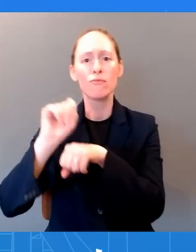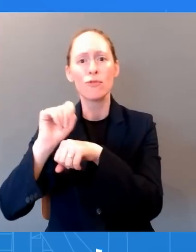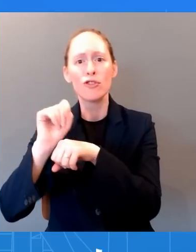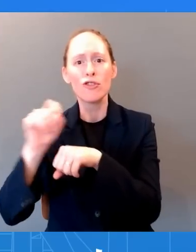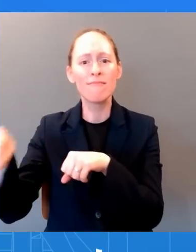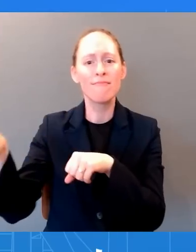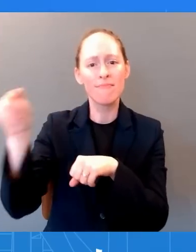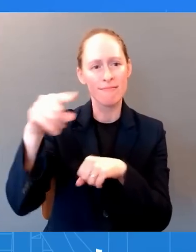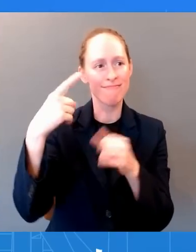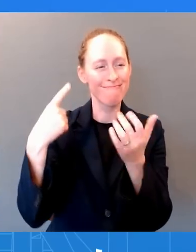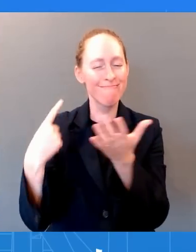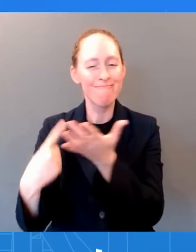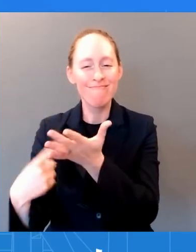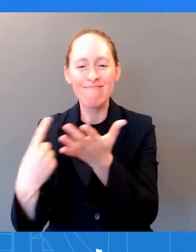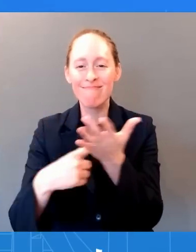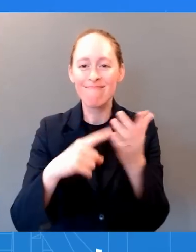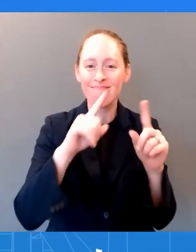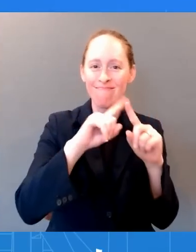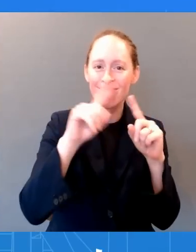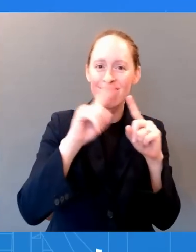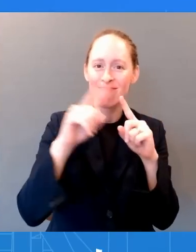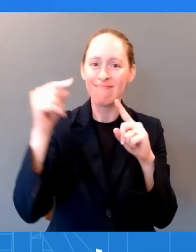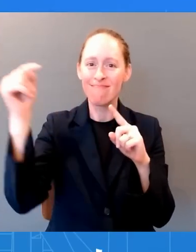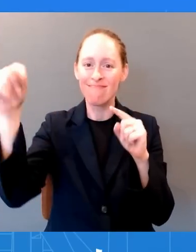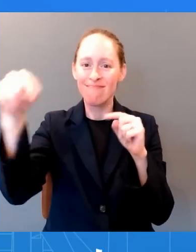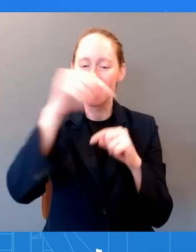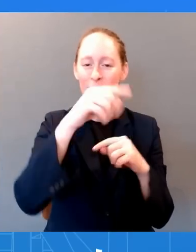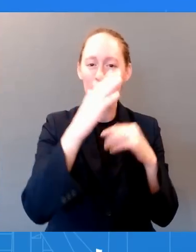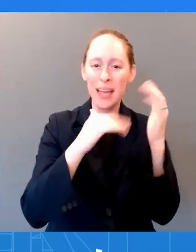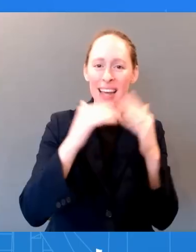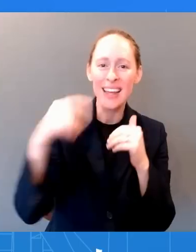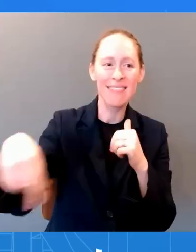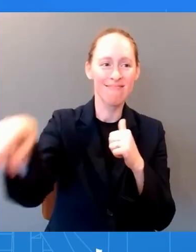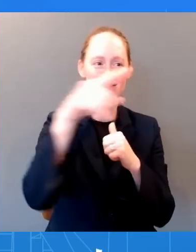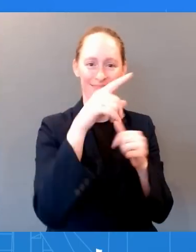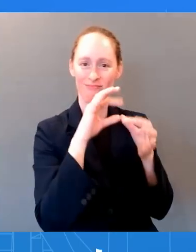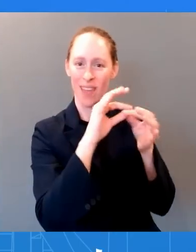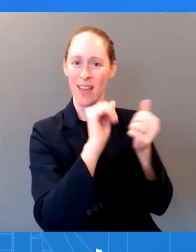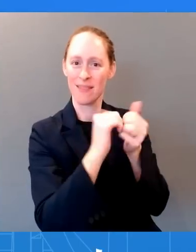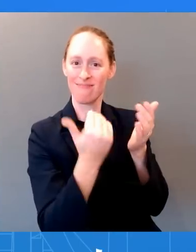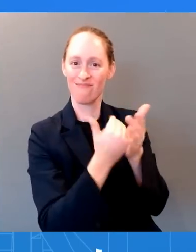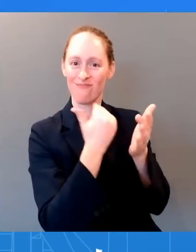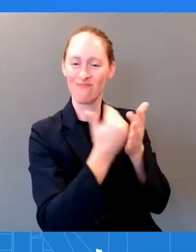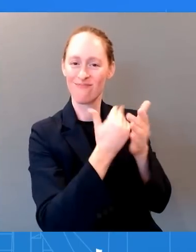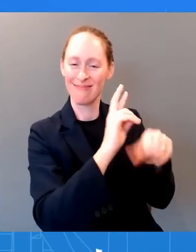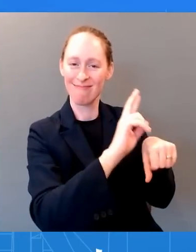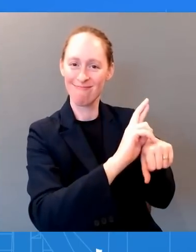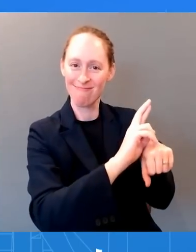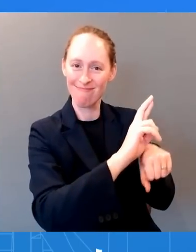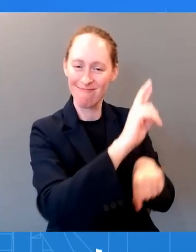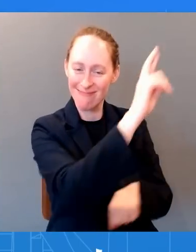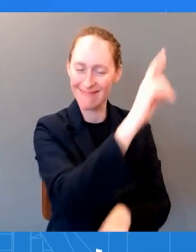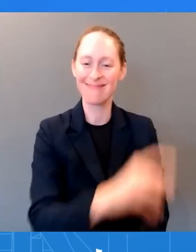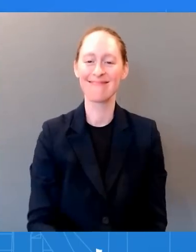and Artemis III, which will return American astronauts to the Moon, including the first woman and person of color.